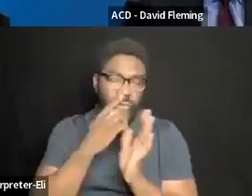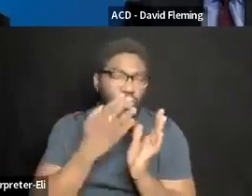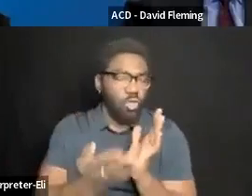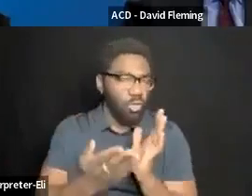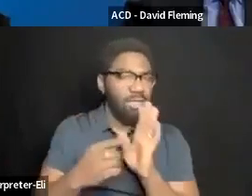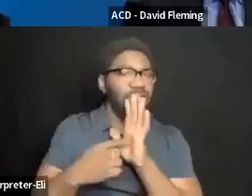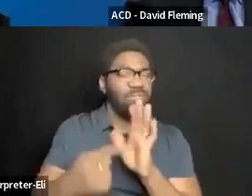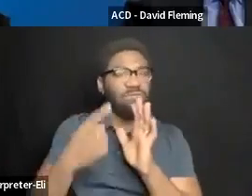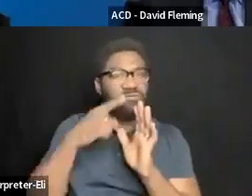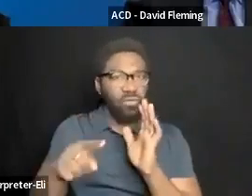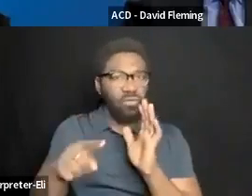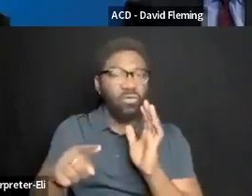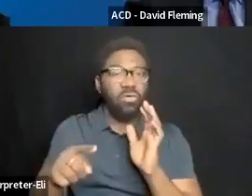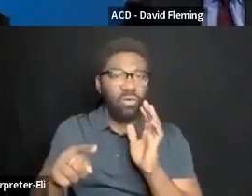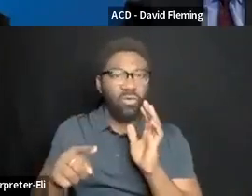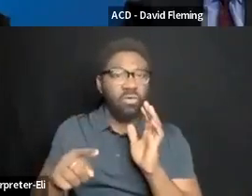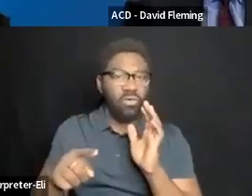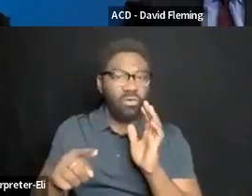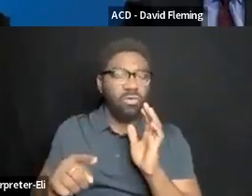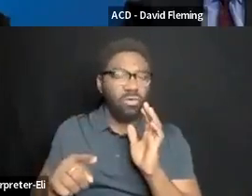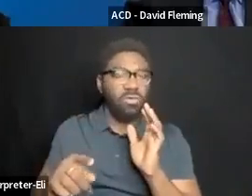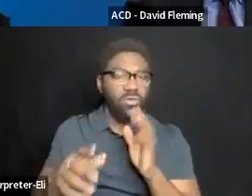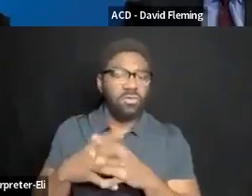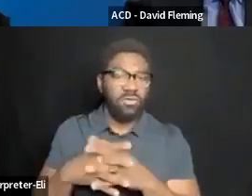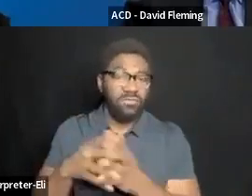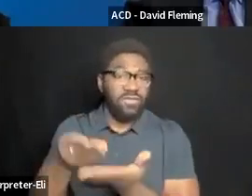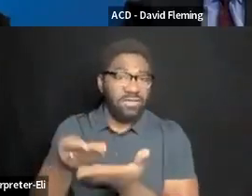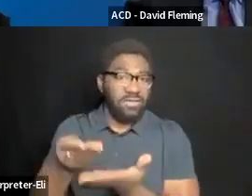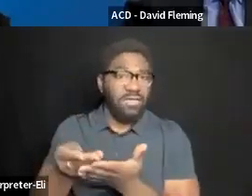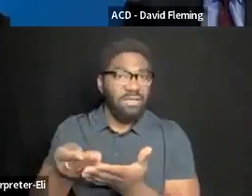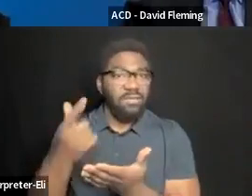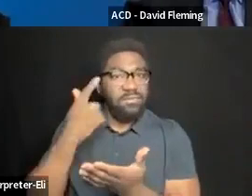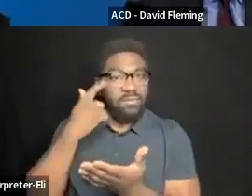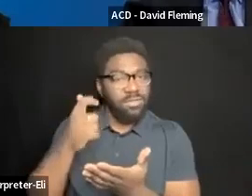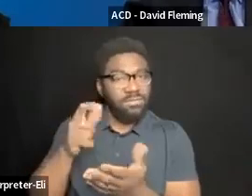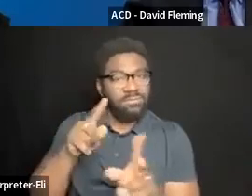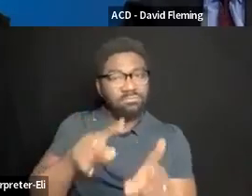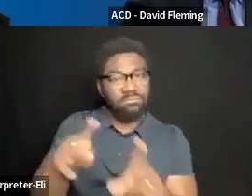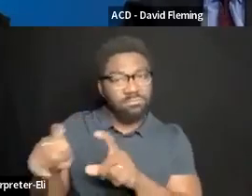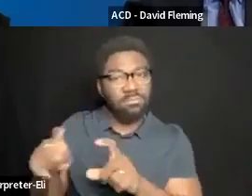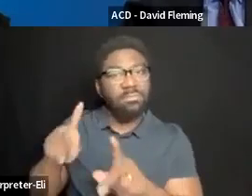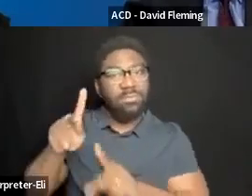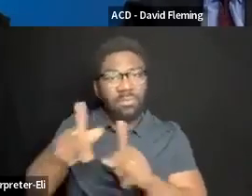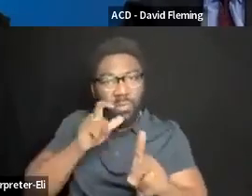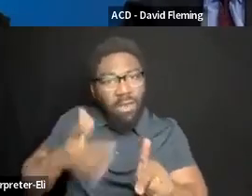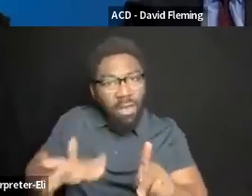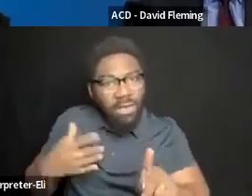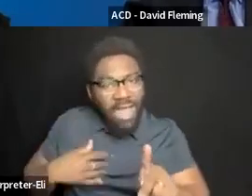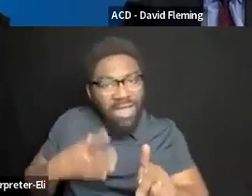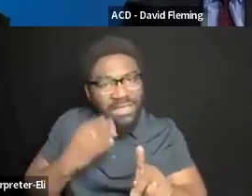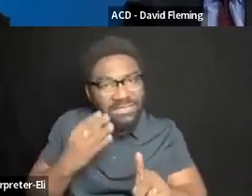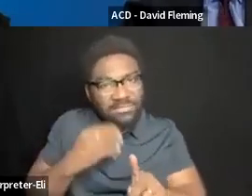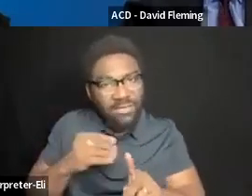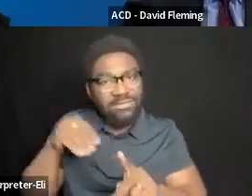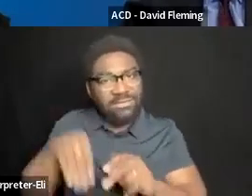because of the expectations for engaging with people with lived experience as part of decision making for allocation of resources.